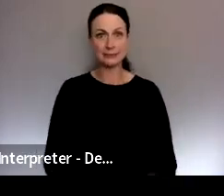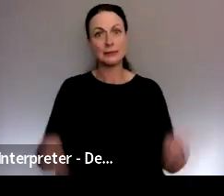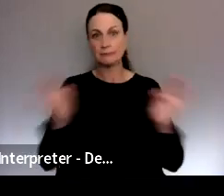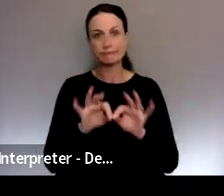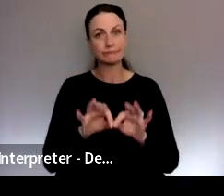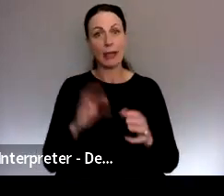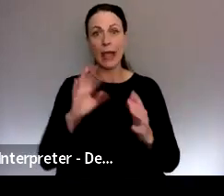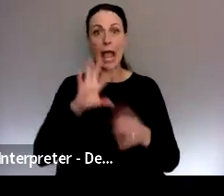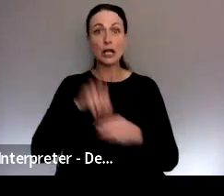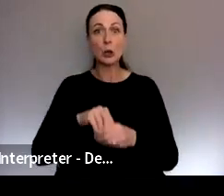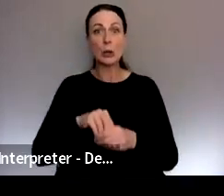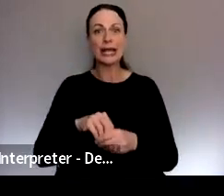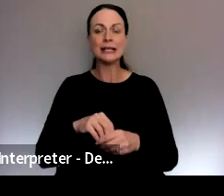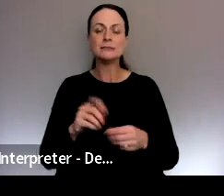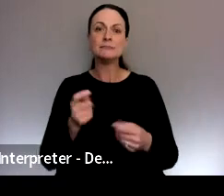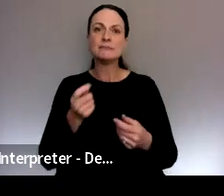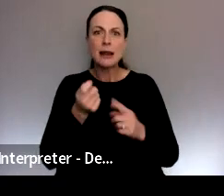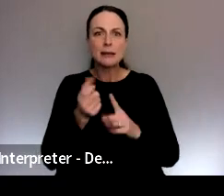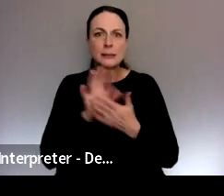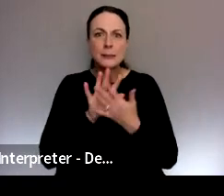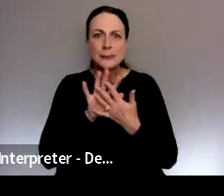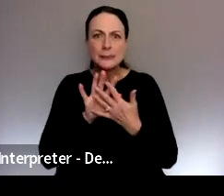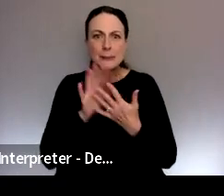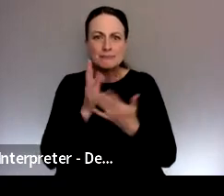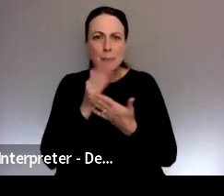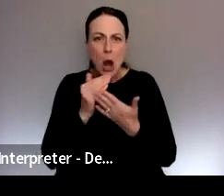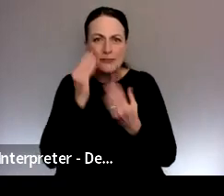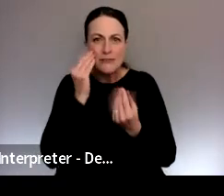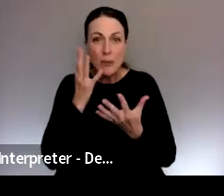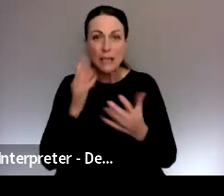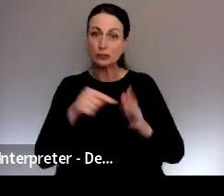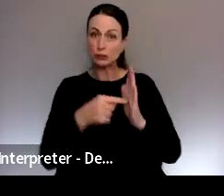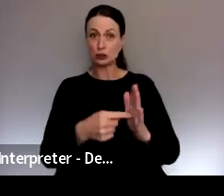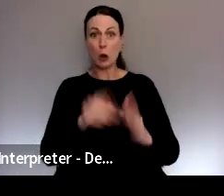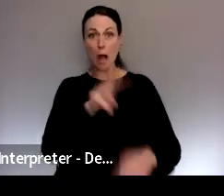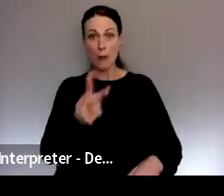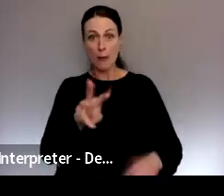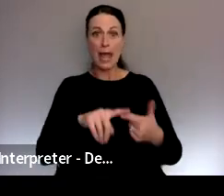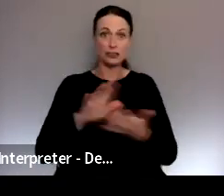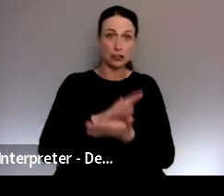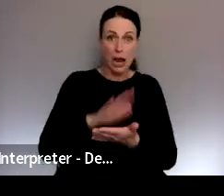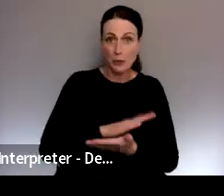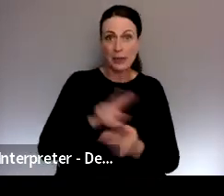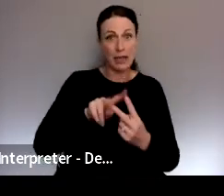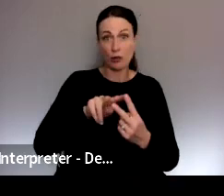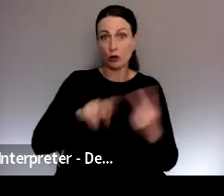including providing subtle nuances to the information that's presented on a web page or a document,